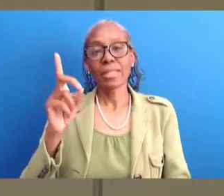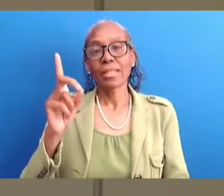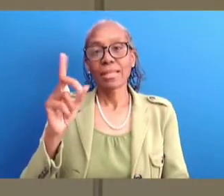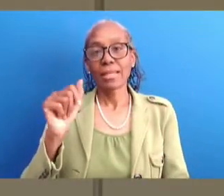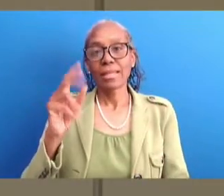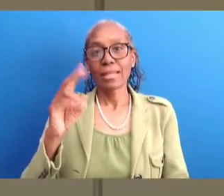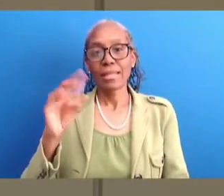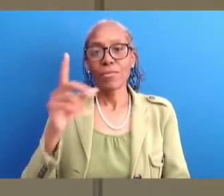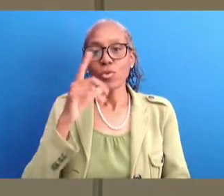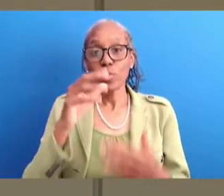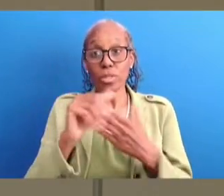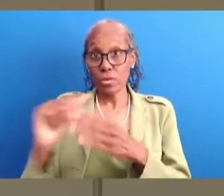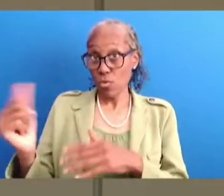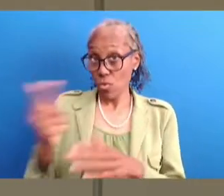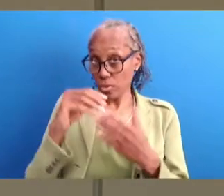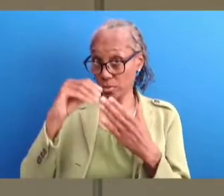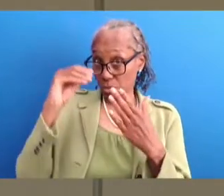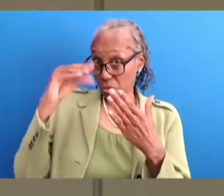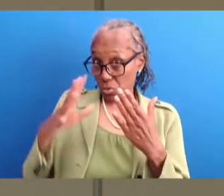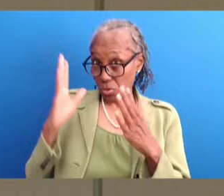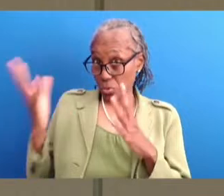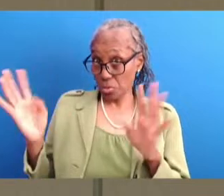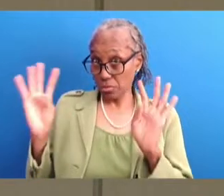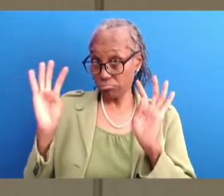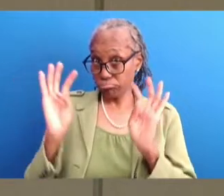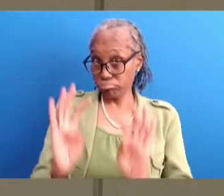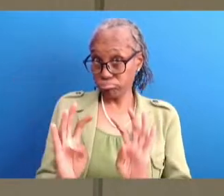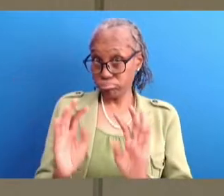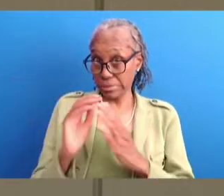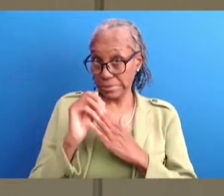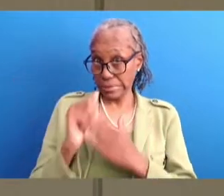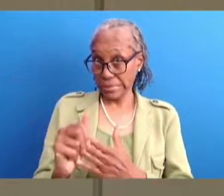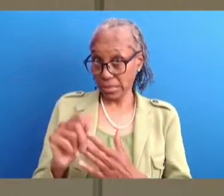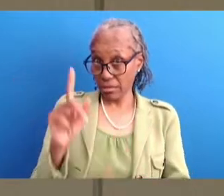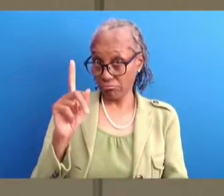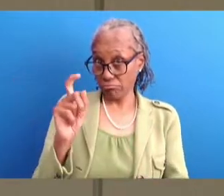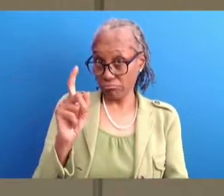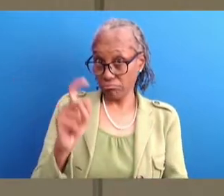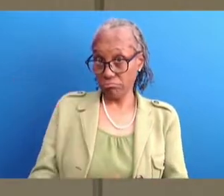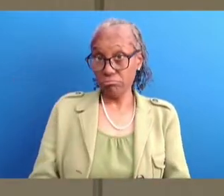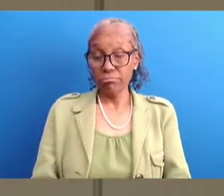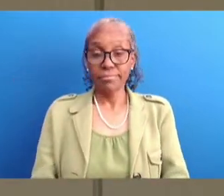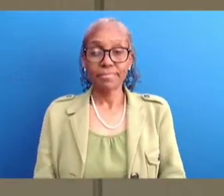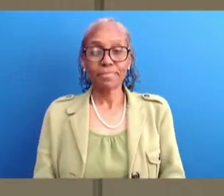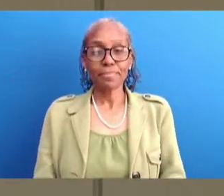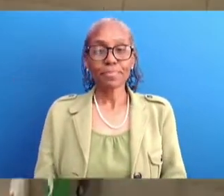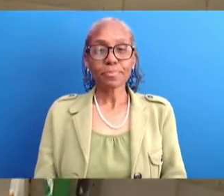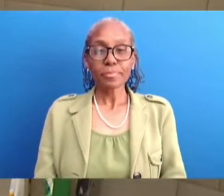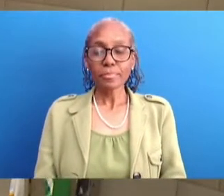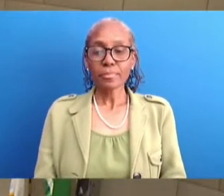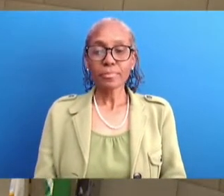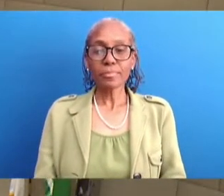ALL BEING HERE AND WE'RE GOING